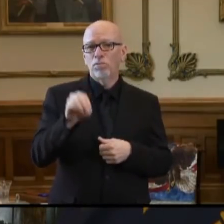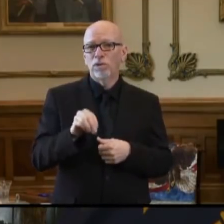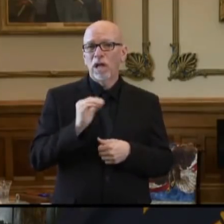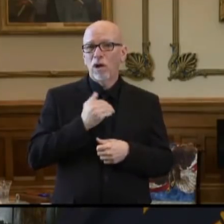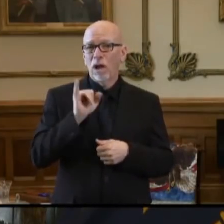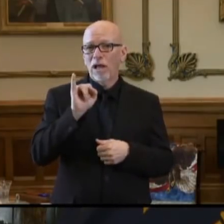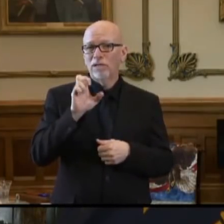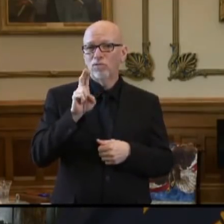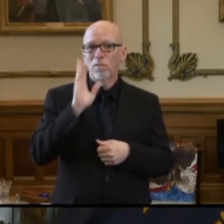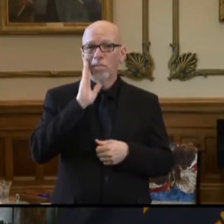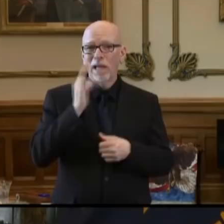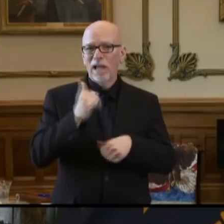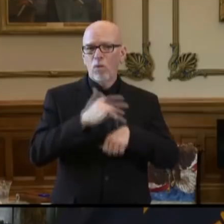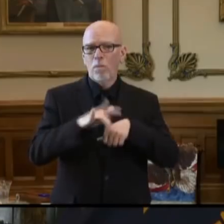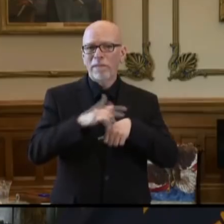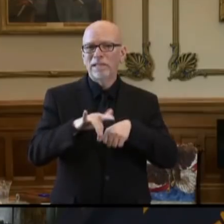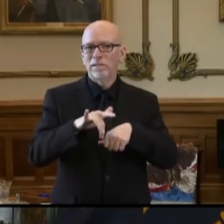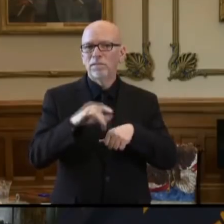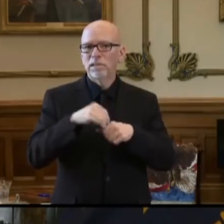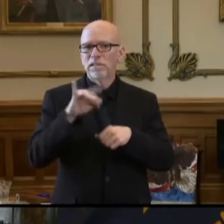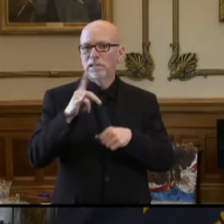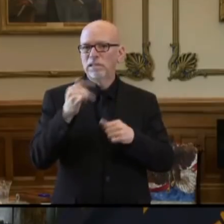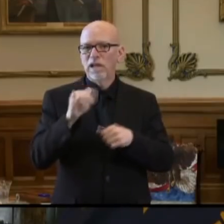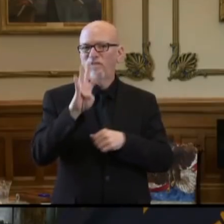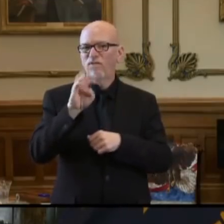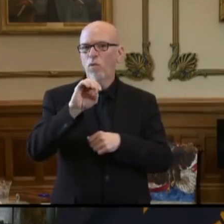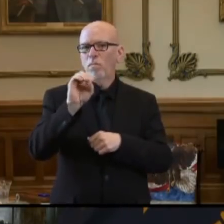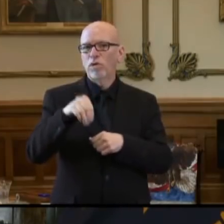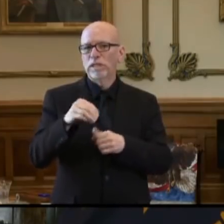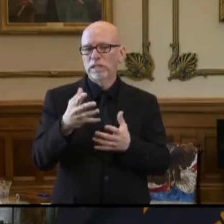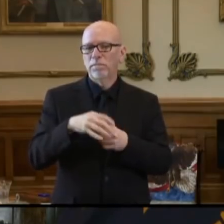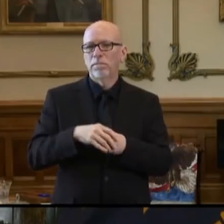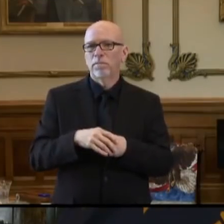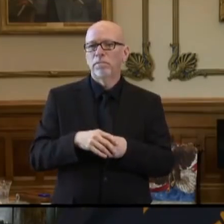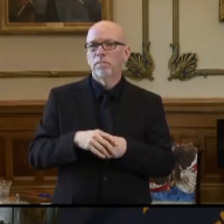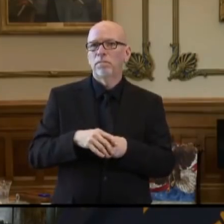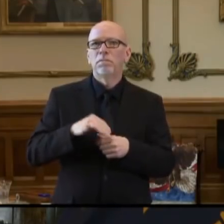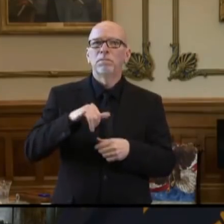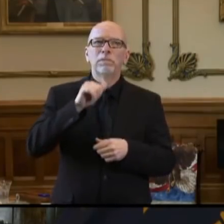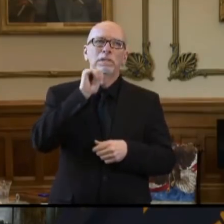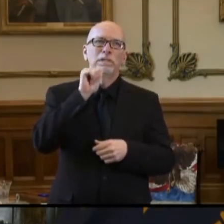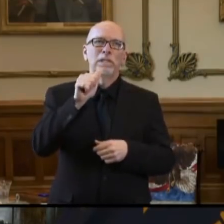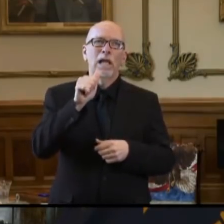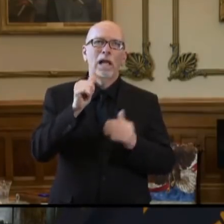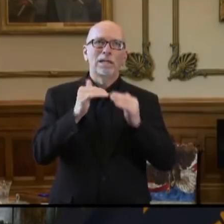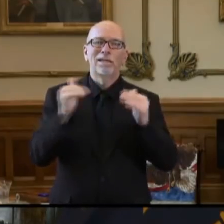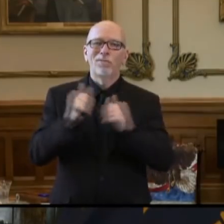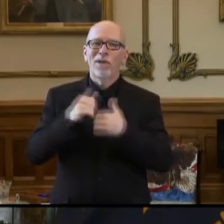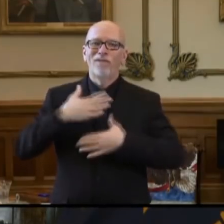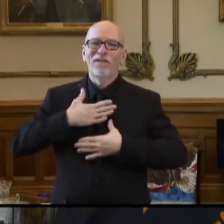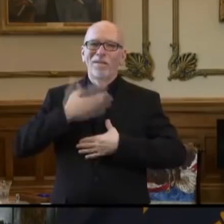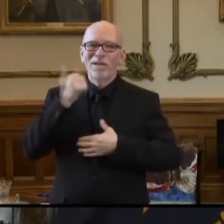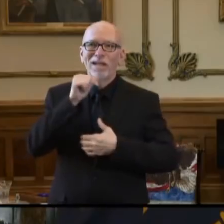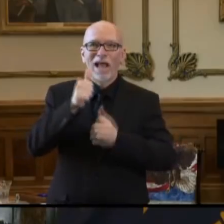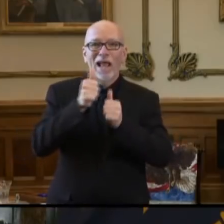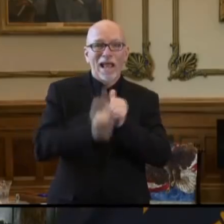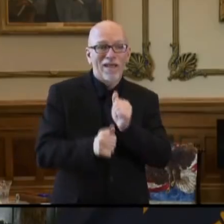NIKKI. AT THIS POINT THAT WE HAVE ABOUT 40 PERCENT OF OUR INTENSIVE CARE BEDS OPEN IN THE